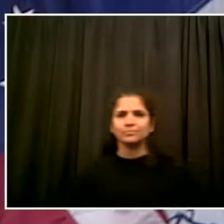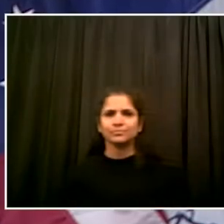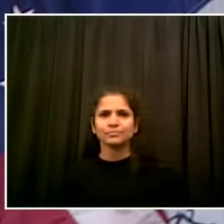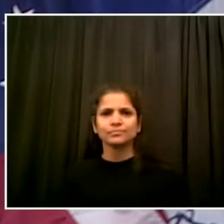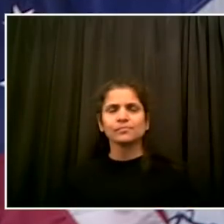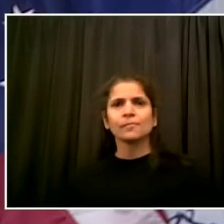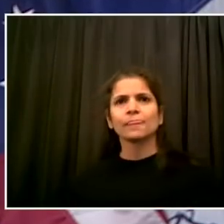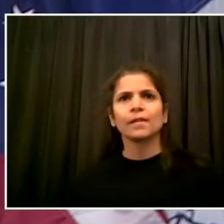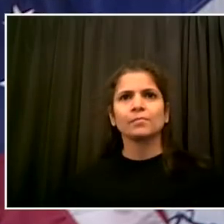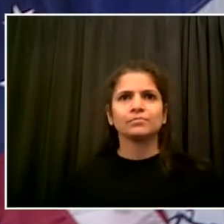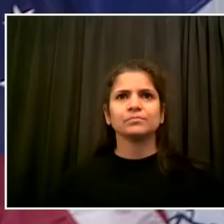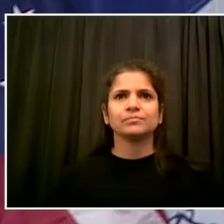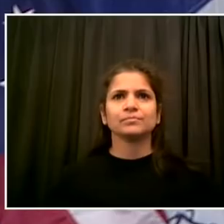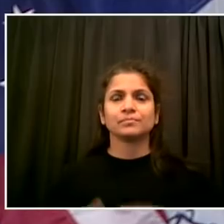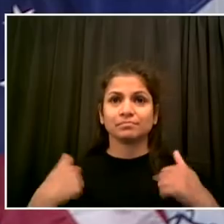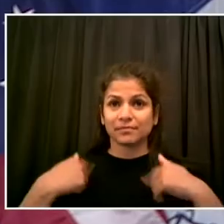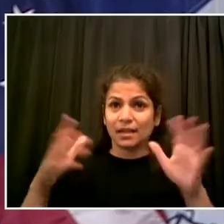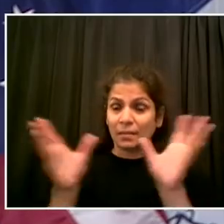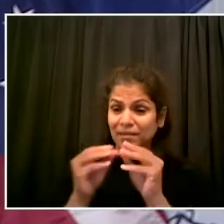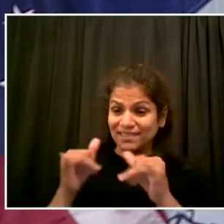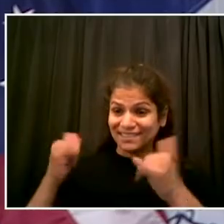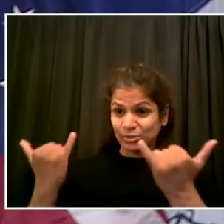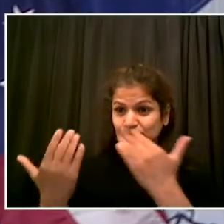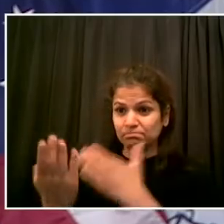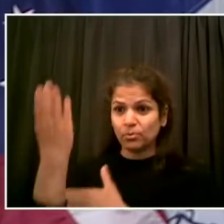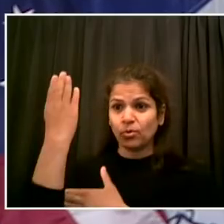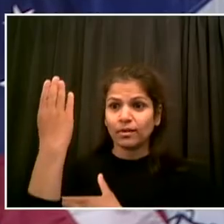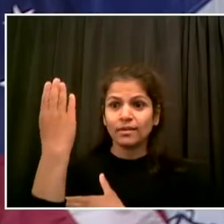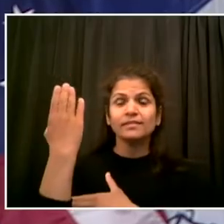NOW AND WE WILL KEEP WORKING ON TH. AT THERE IS A MEETING THIS